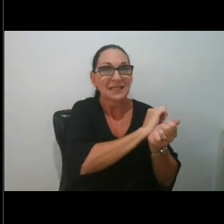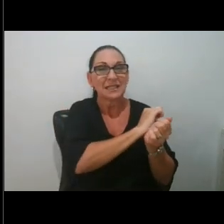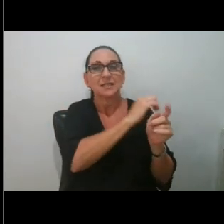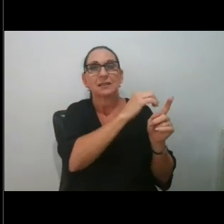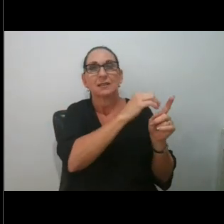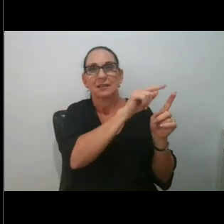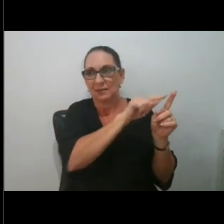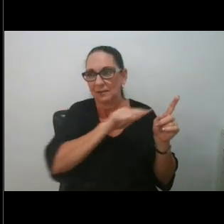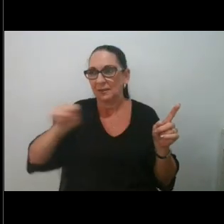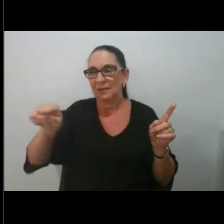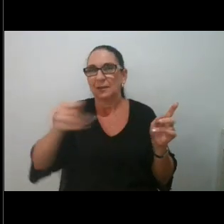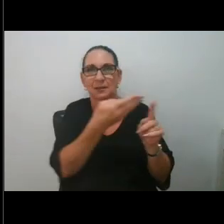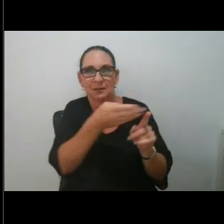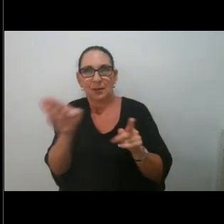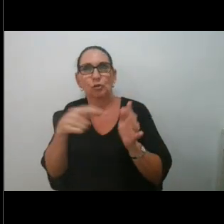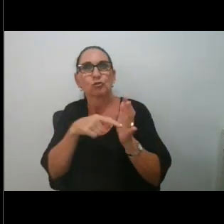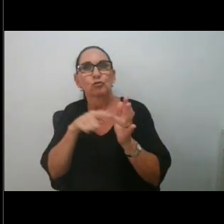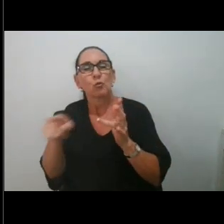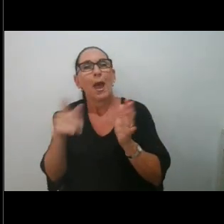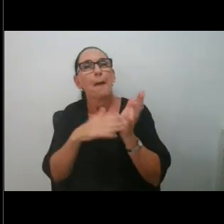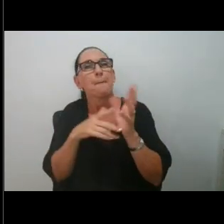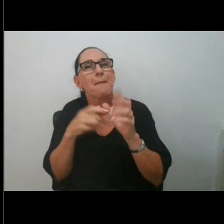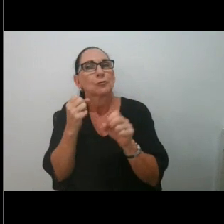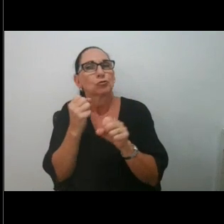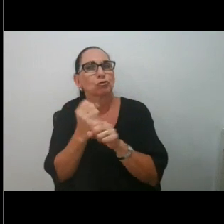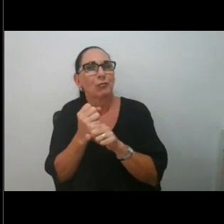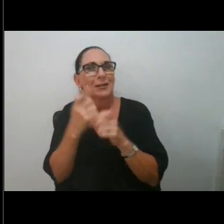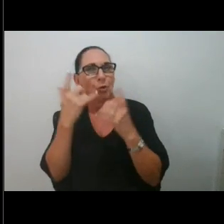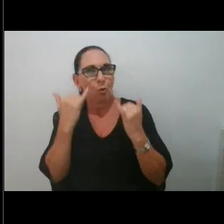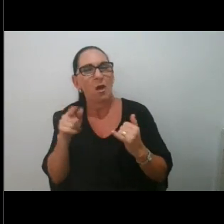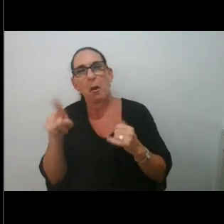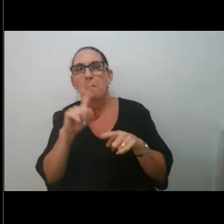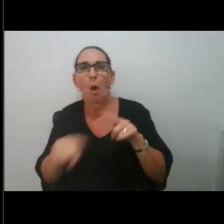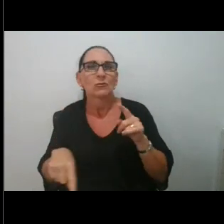court and magistrates can typically sentence people for a large number of offenses of up